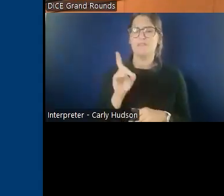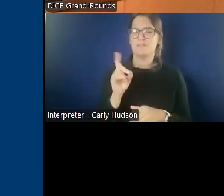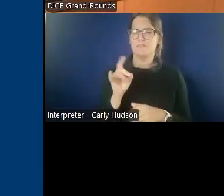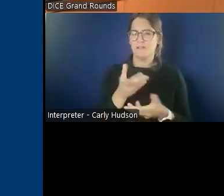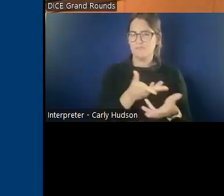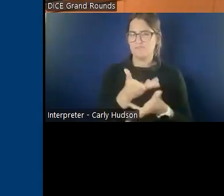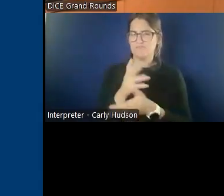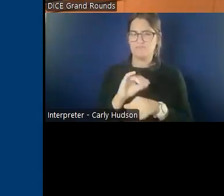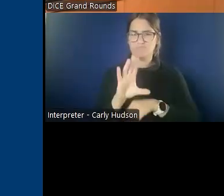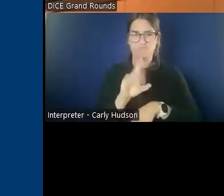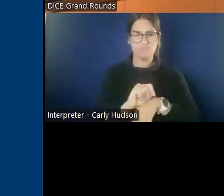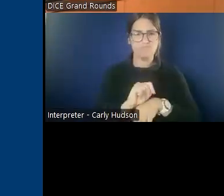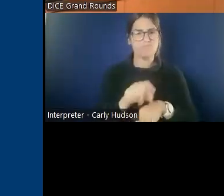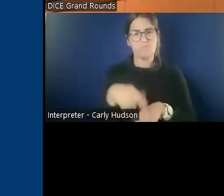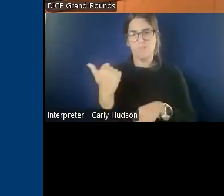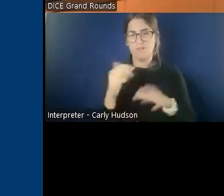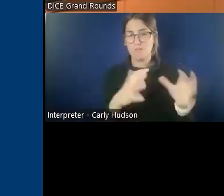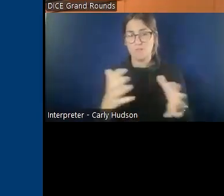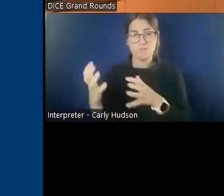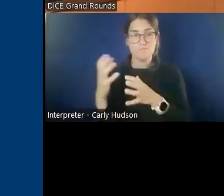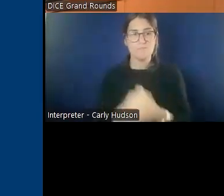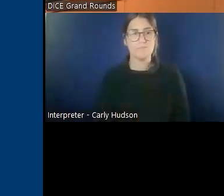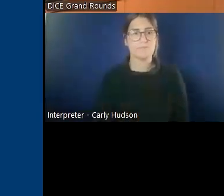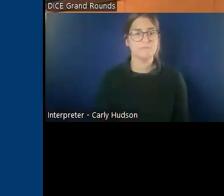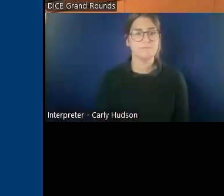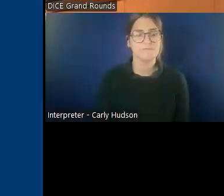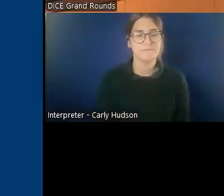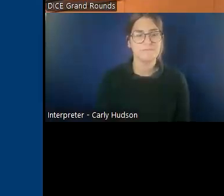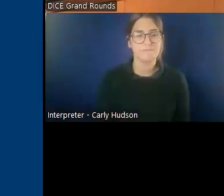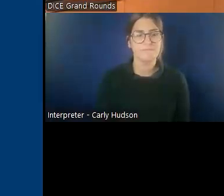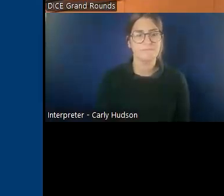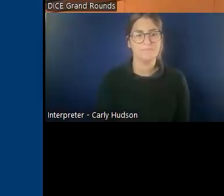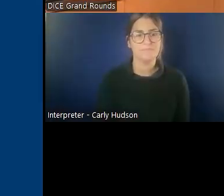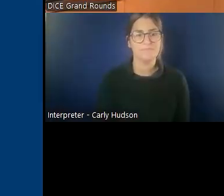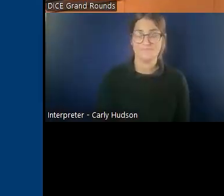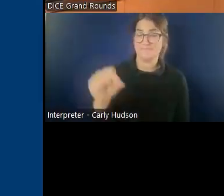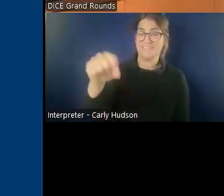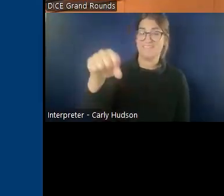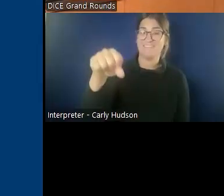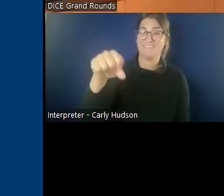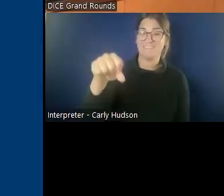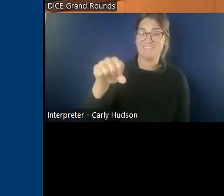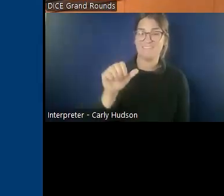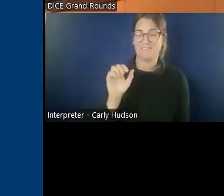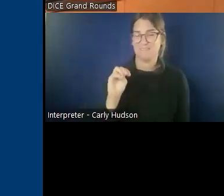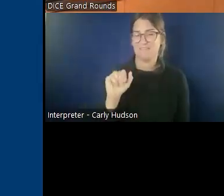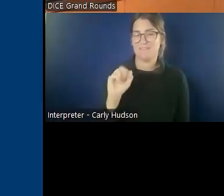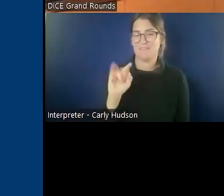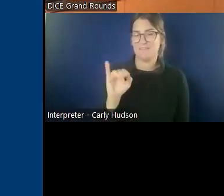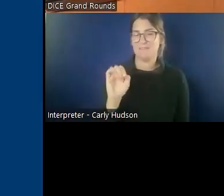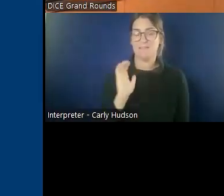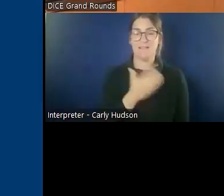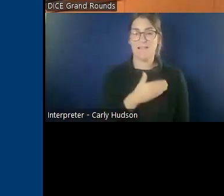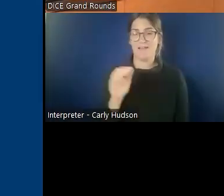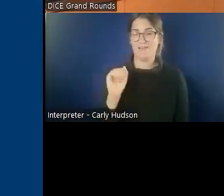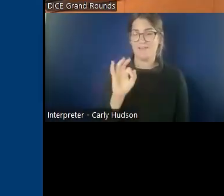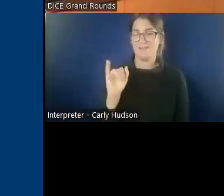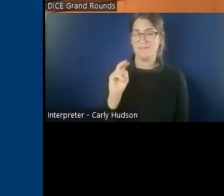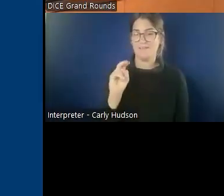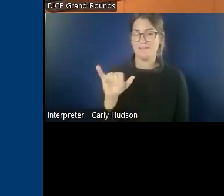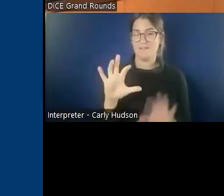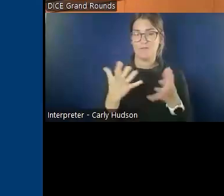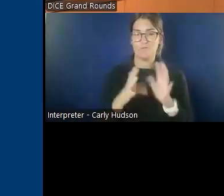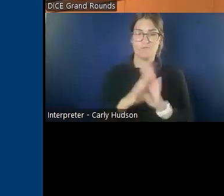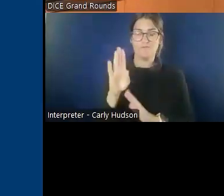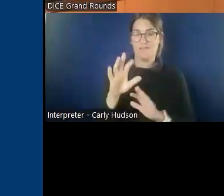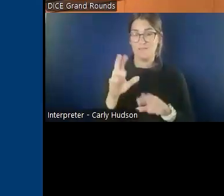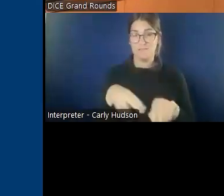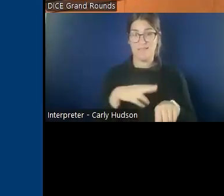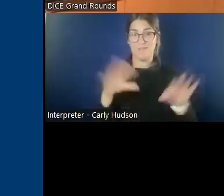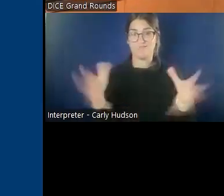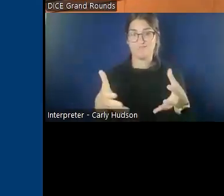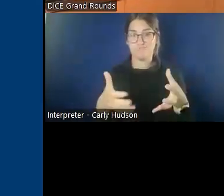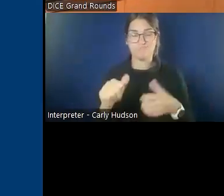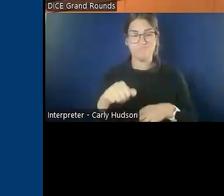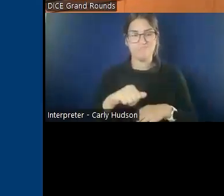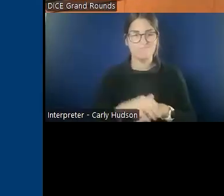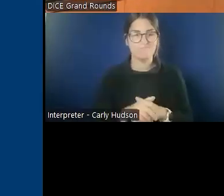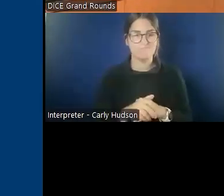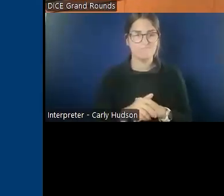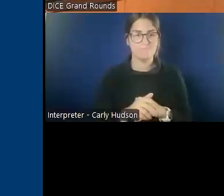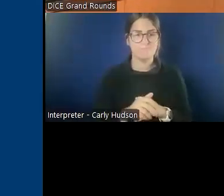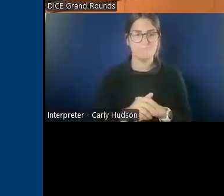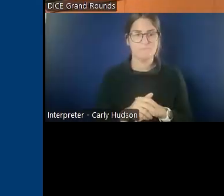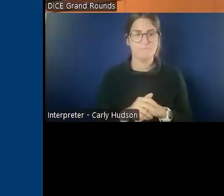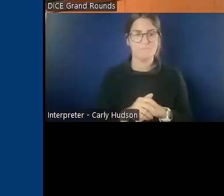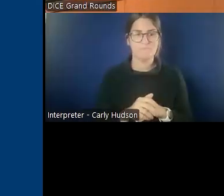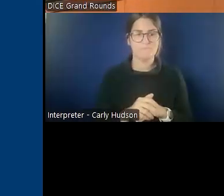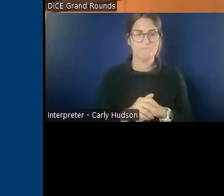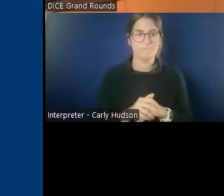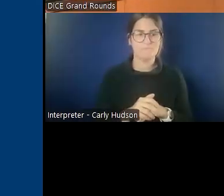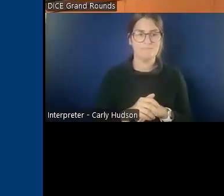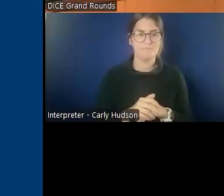groups um yes so our affinity group kind of developed uh organically as well um as we got